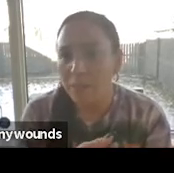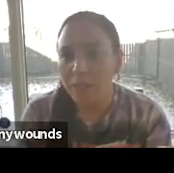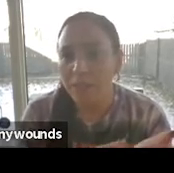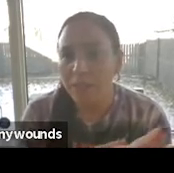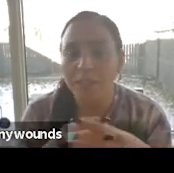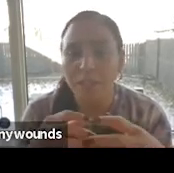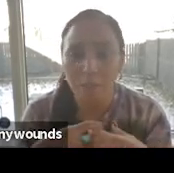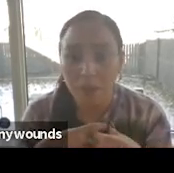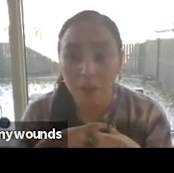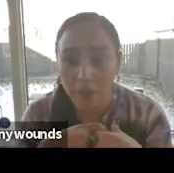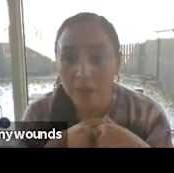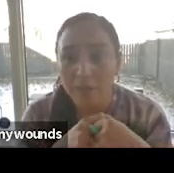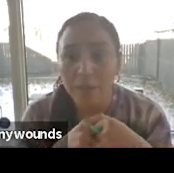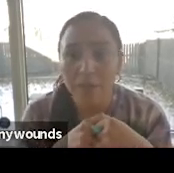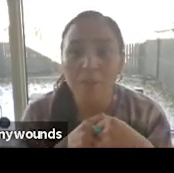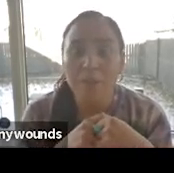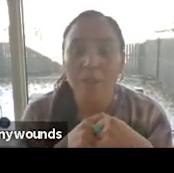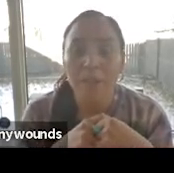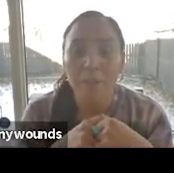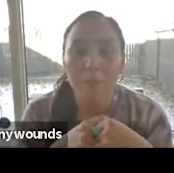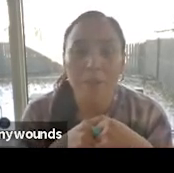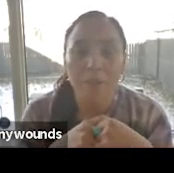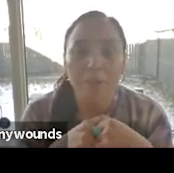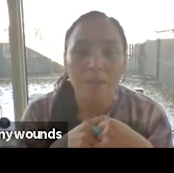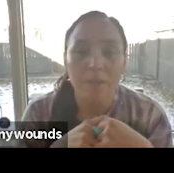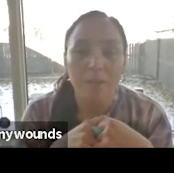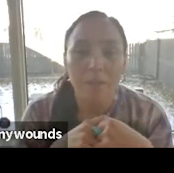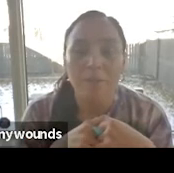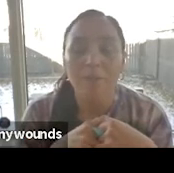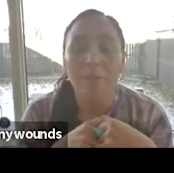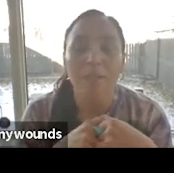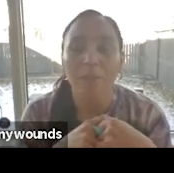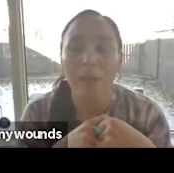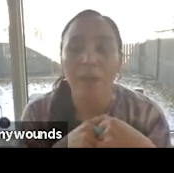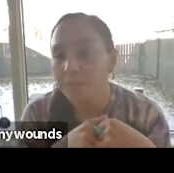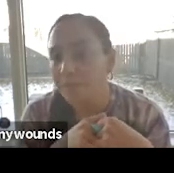Cesar, would you like to just speak on that right now? That would be awesome before we get into the grappling.